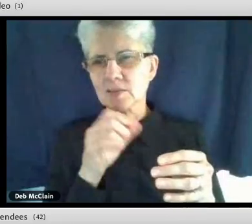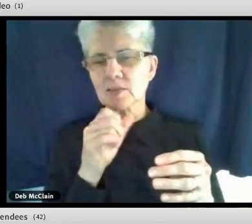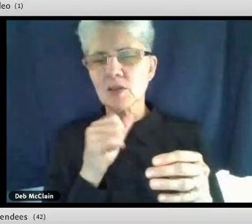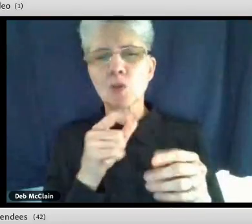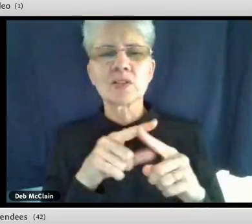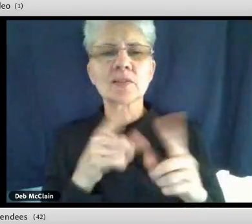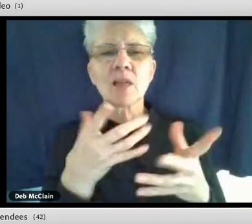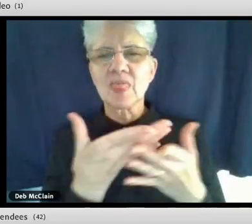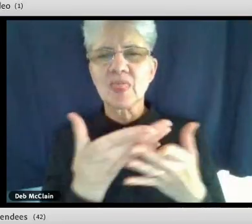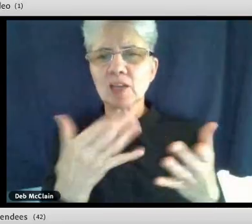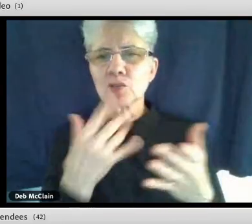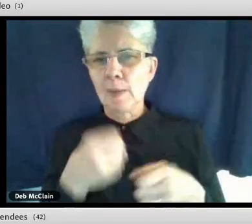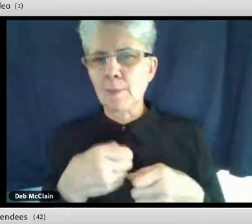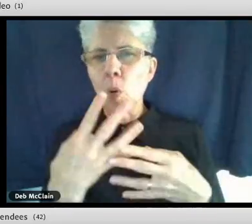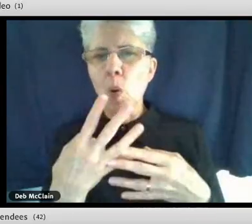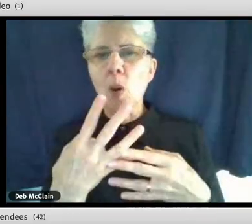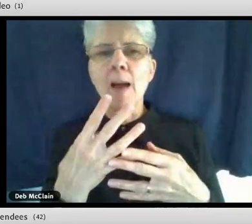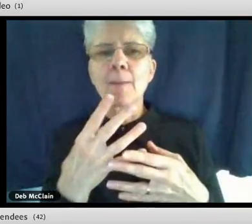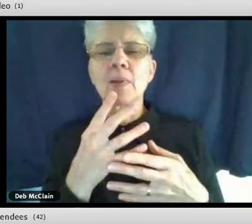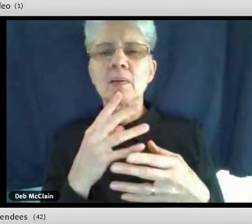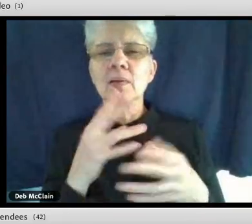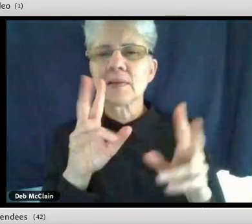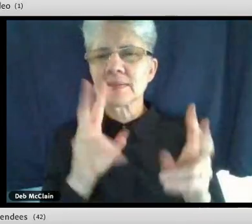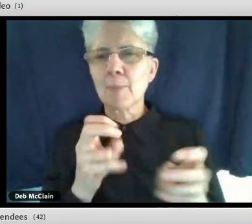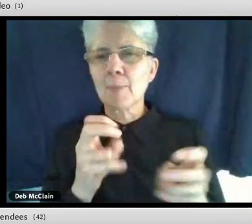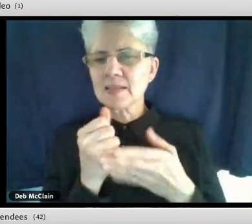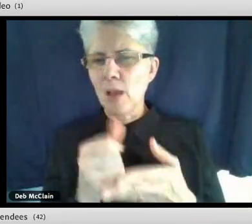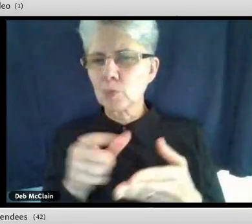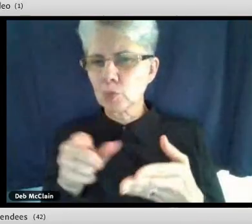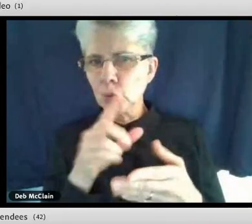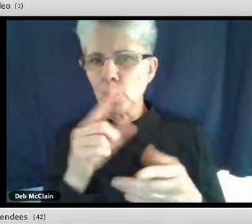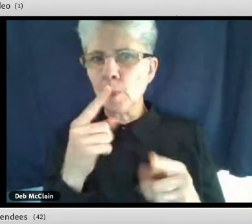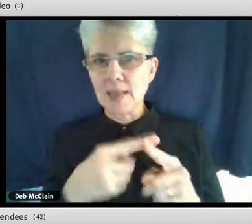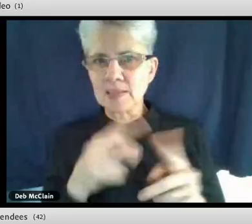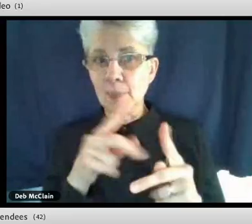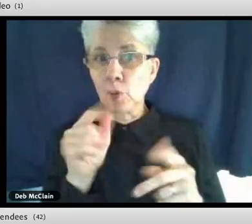So this is the World Health Organization. This is the Myth Busters.